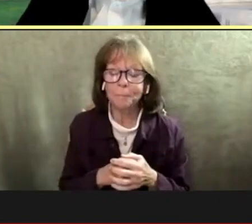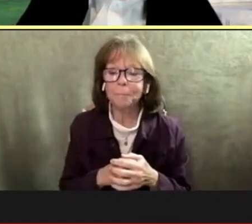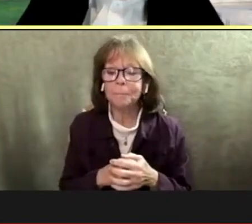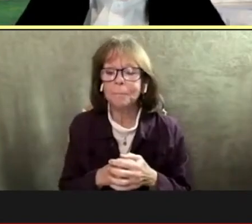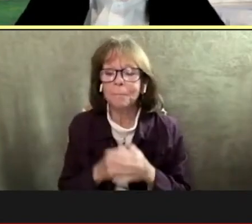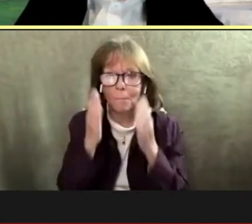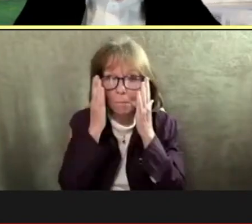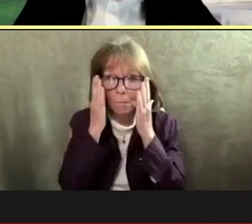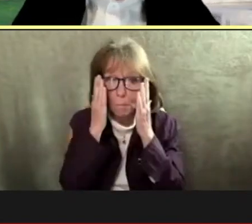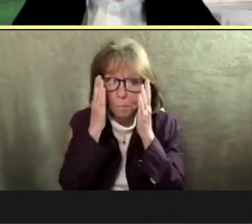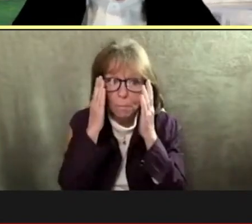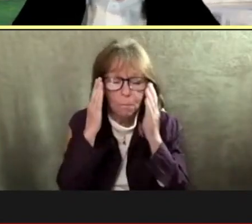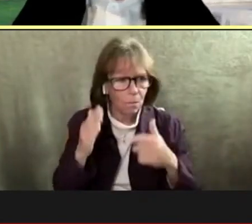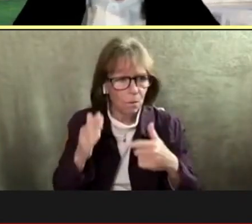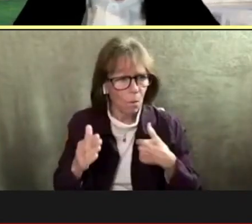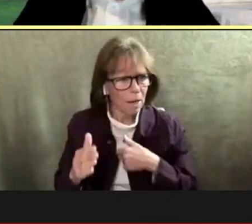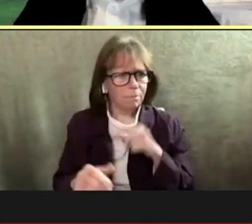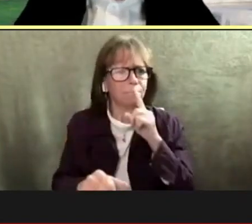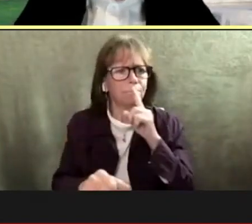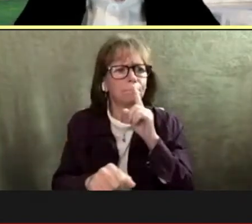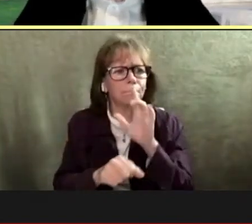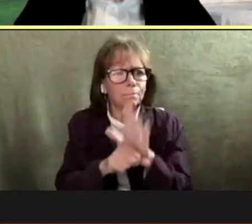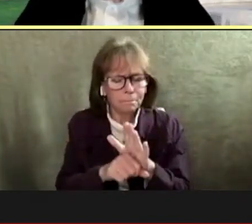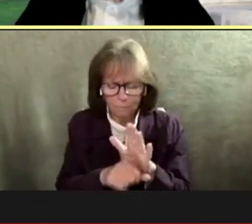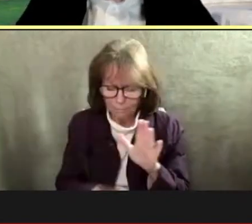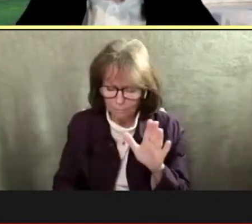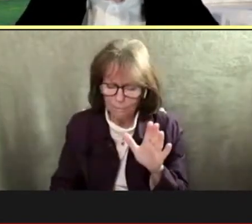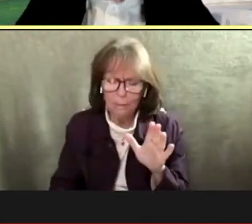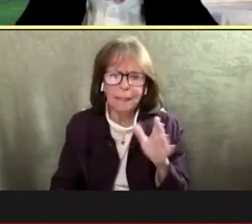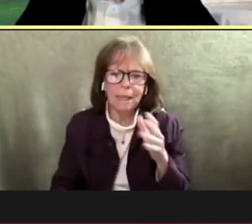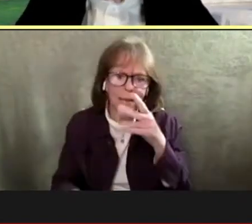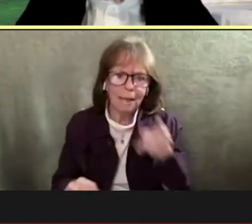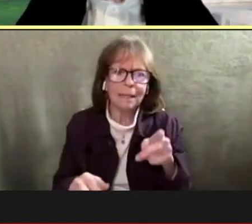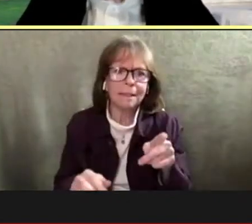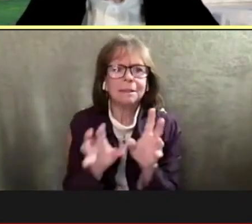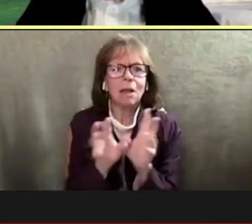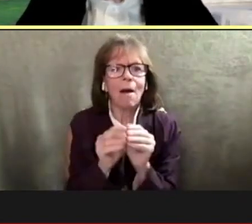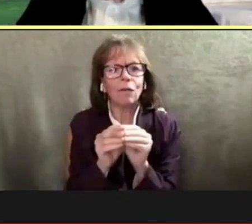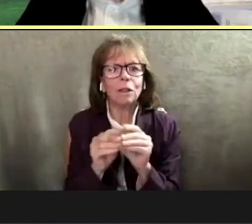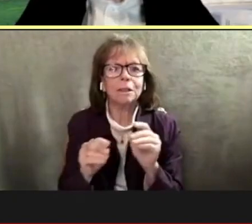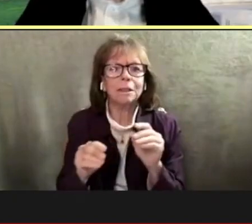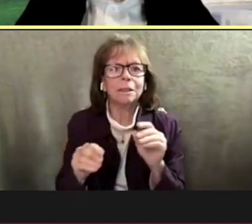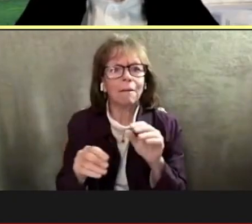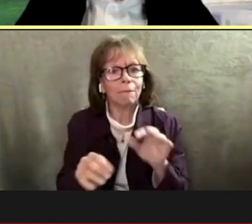We're committed to keeping this conference free and accessible to the maximum number of people.